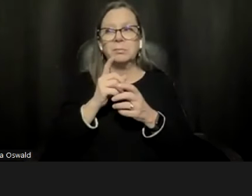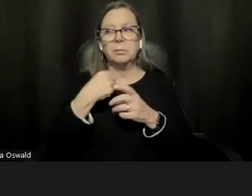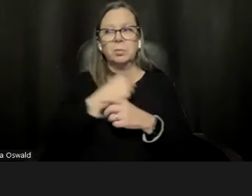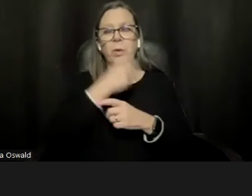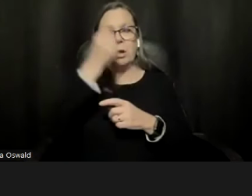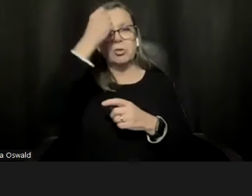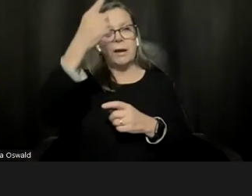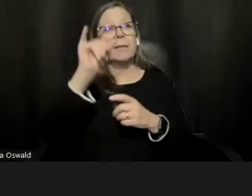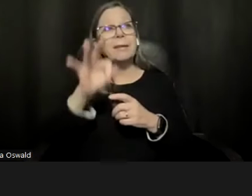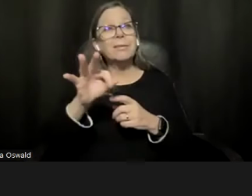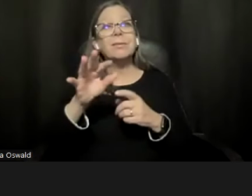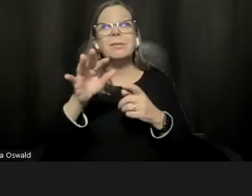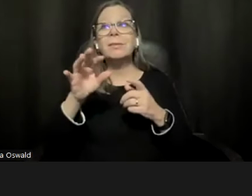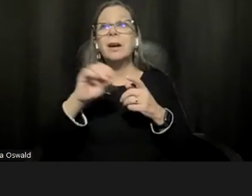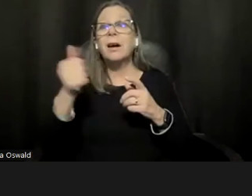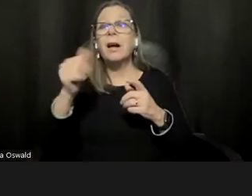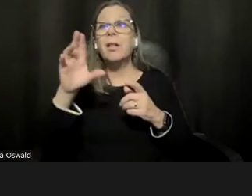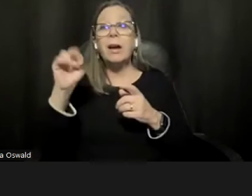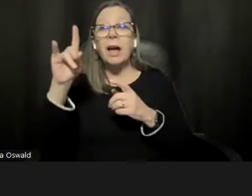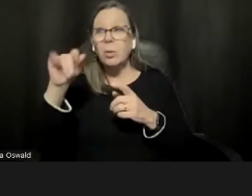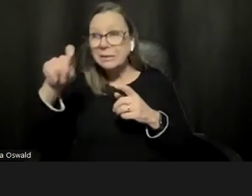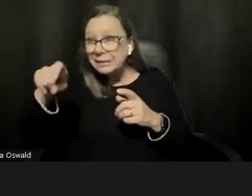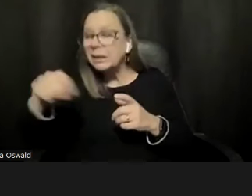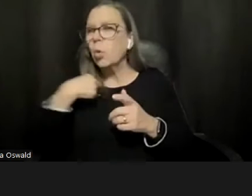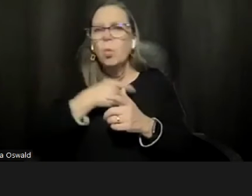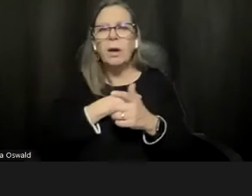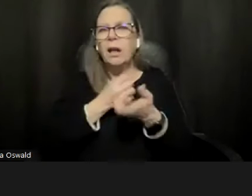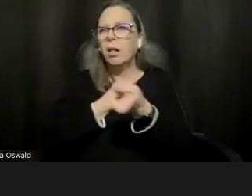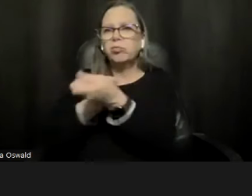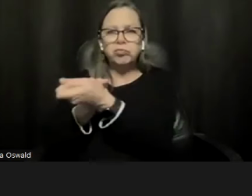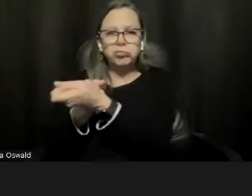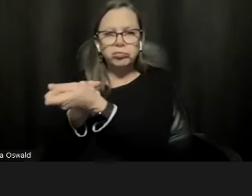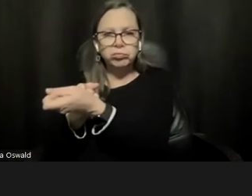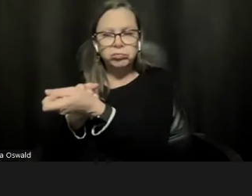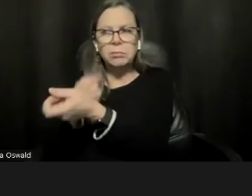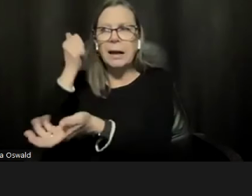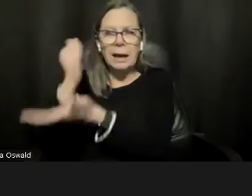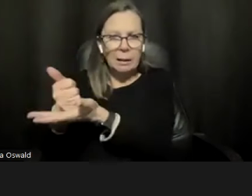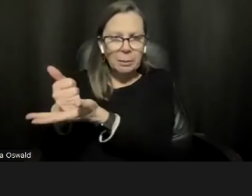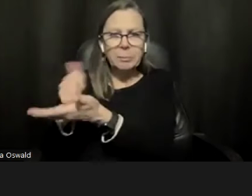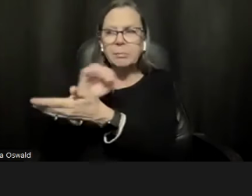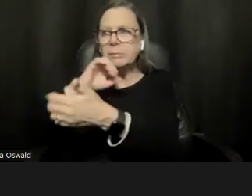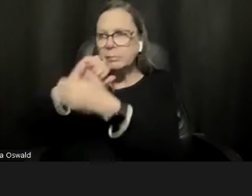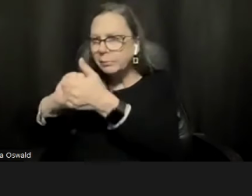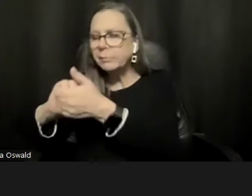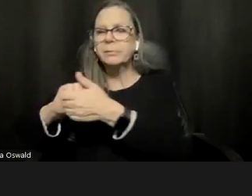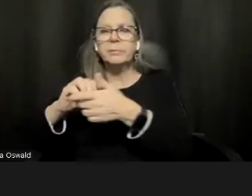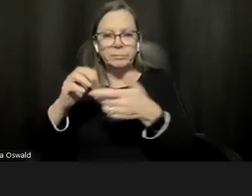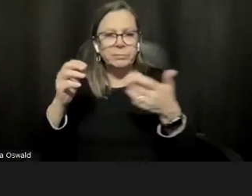need in a different county, that we are always here to help and collaborate in any way that we can.